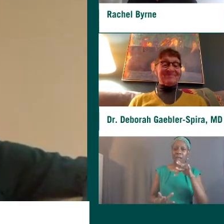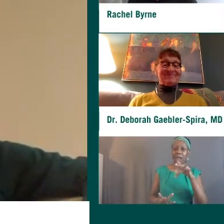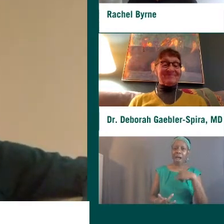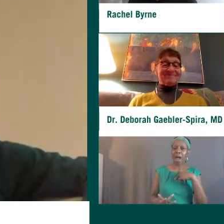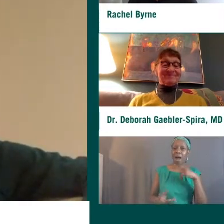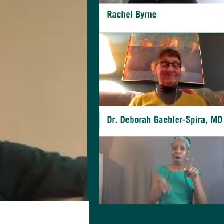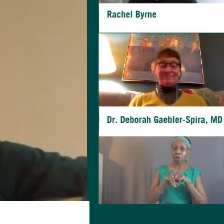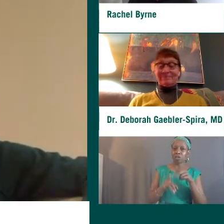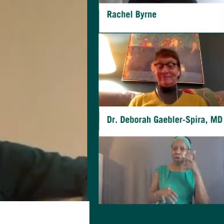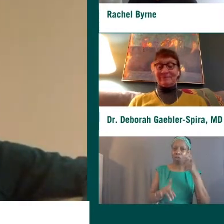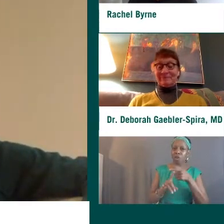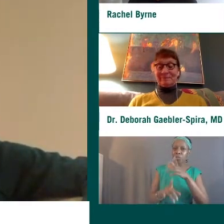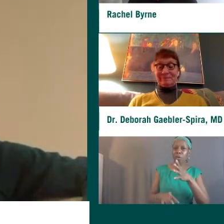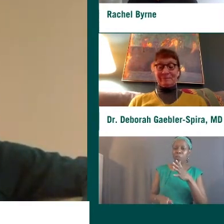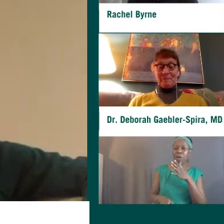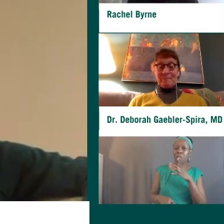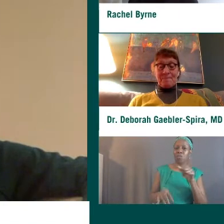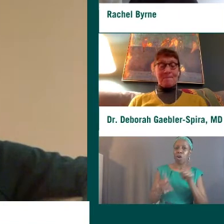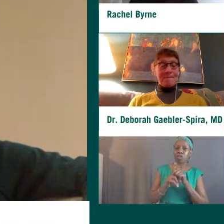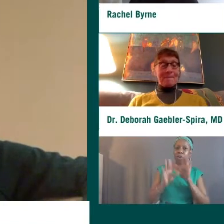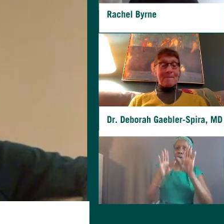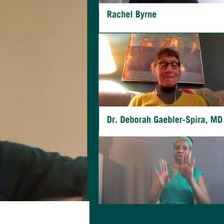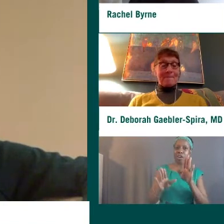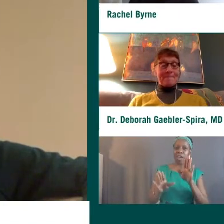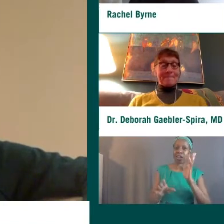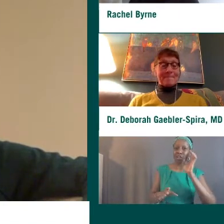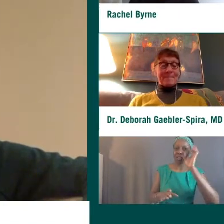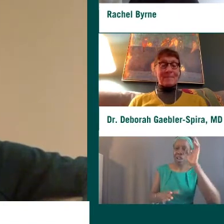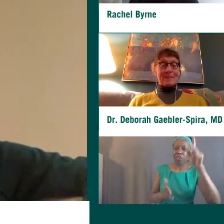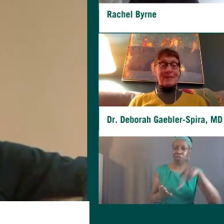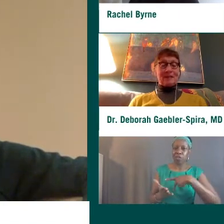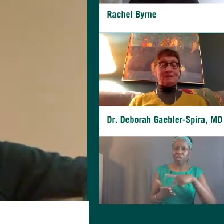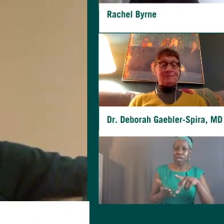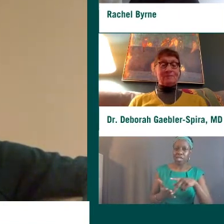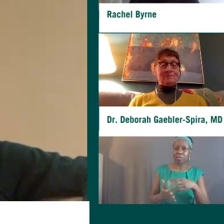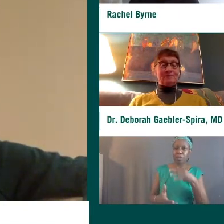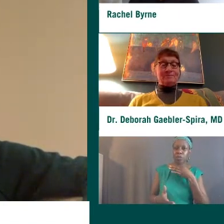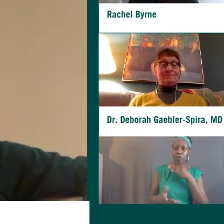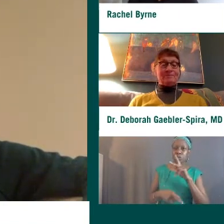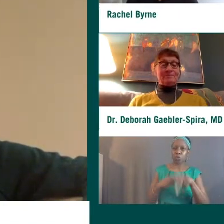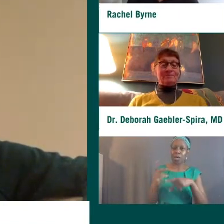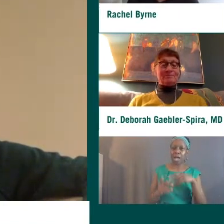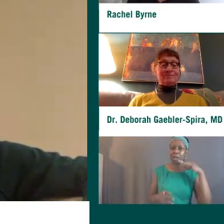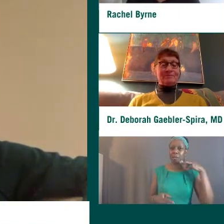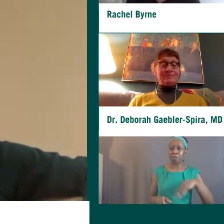what's what are the benefits that you've seen? Have you had any physical benefits